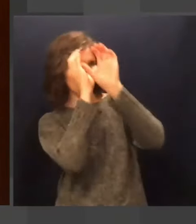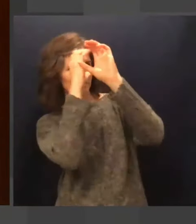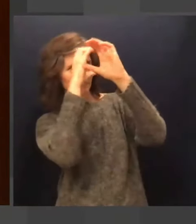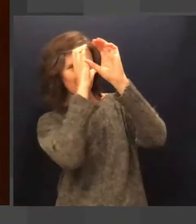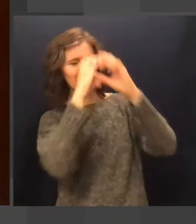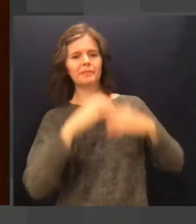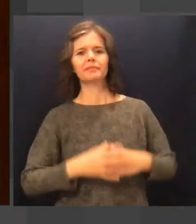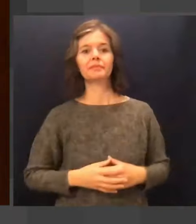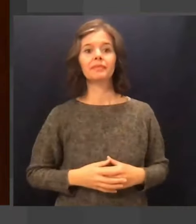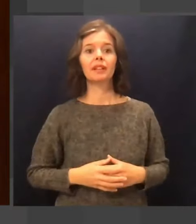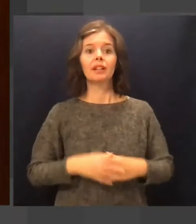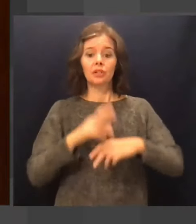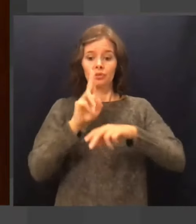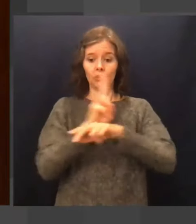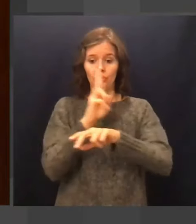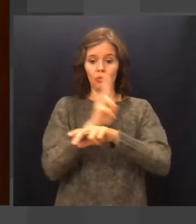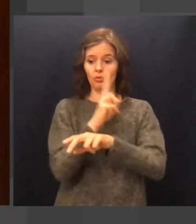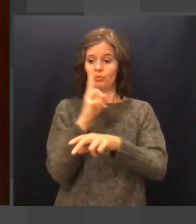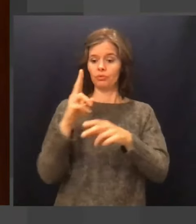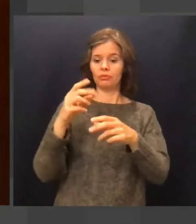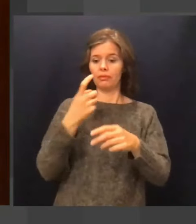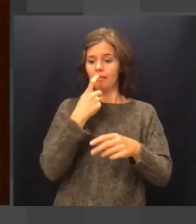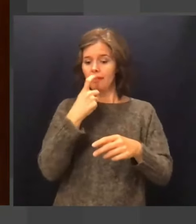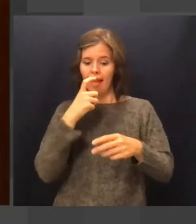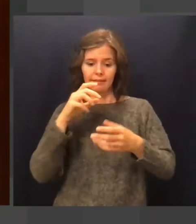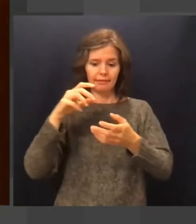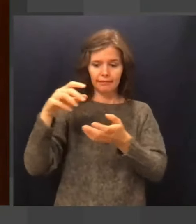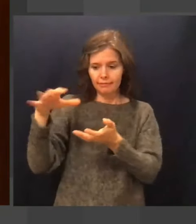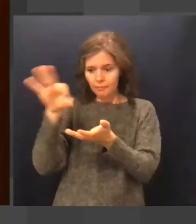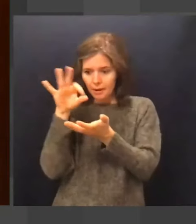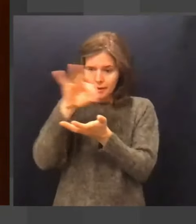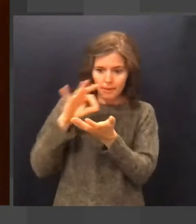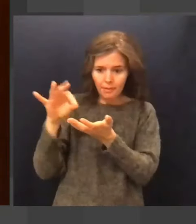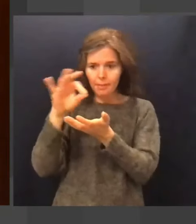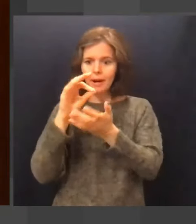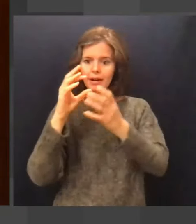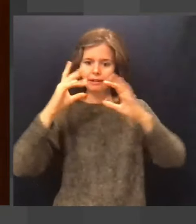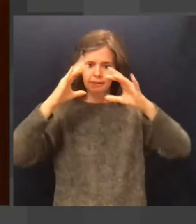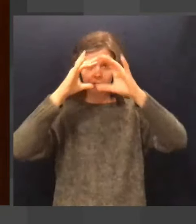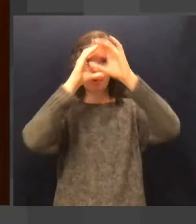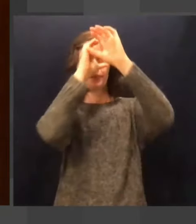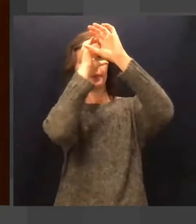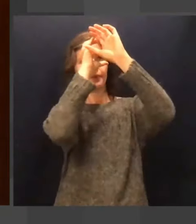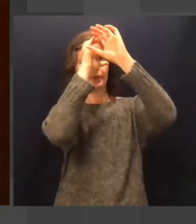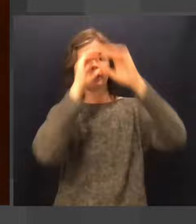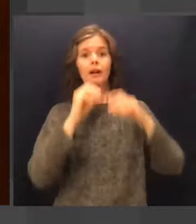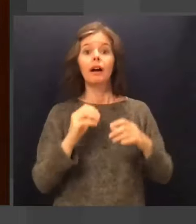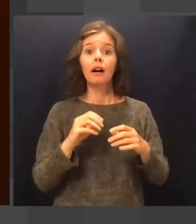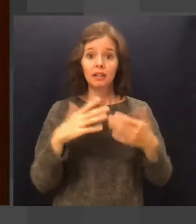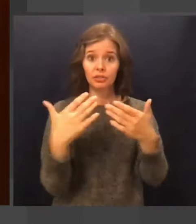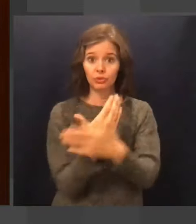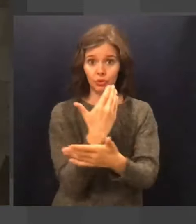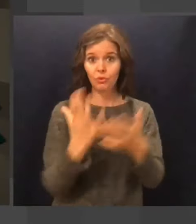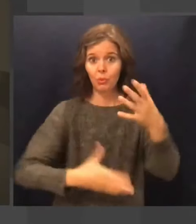AND THIS COOL THING IS THAT SO YES YOU USE THE CRYSTAL SHARDS TO CRAFT THEM BUT YOU ALSO NEED